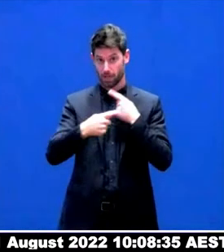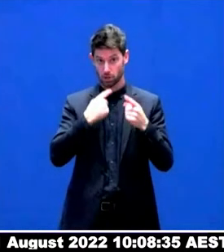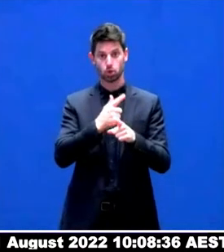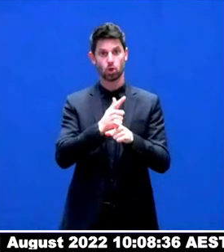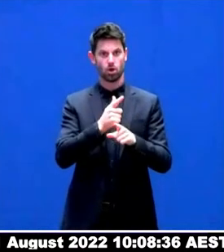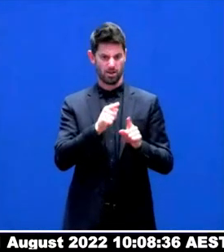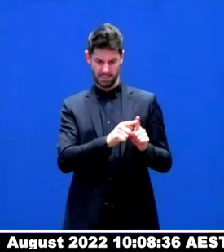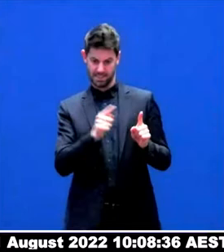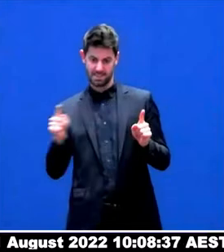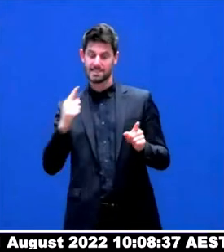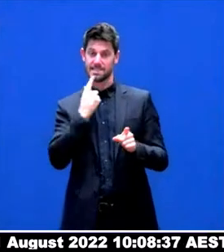So, it should read this: